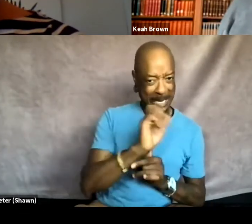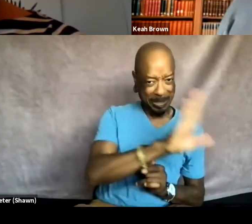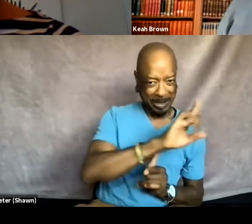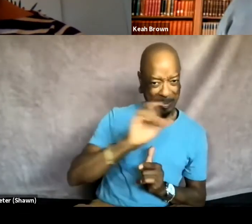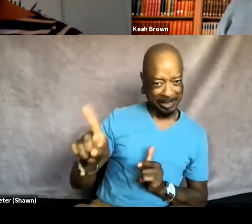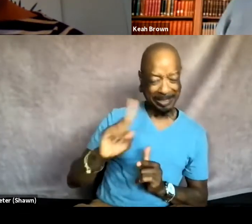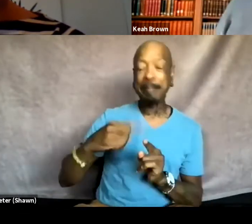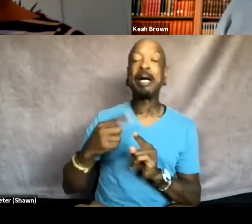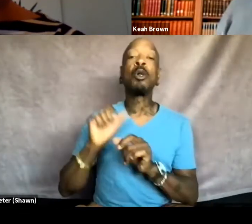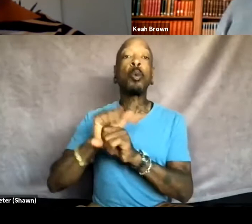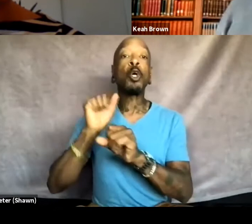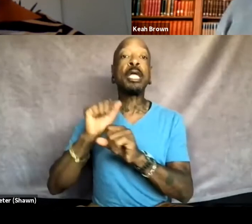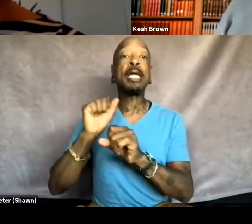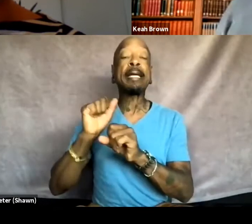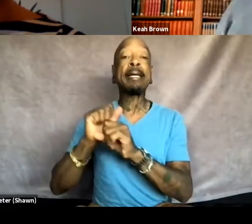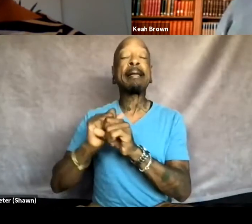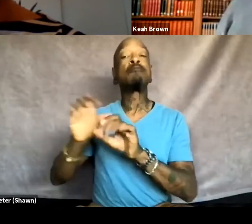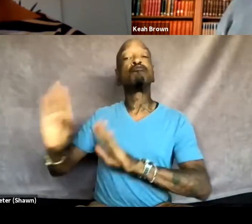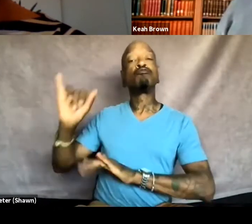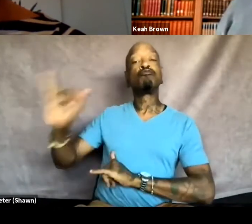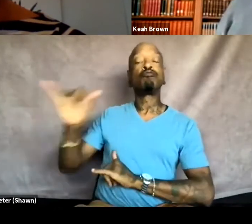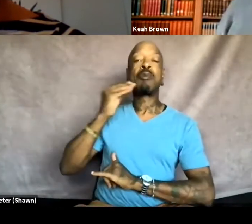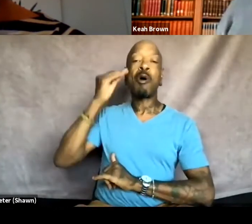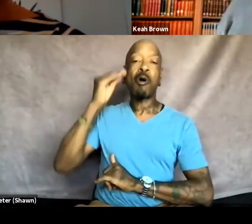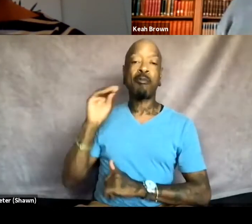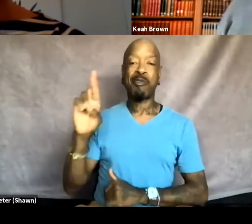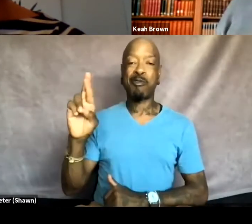Nicole Redding (she/her): So I know that this is something that impacts not only how people